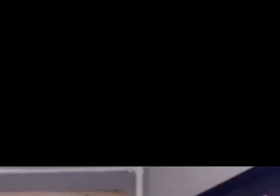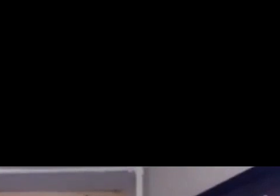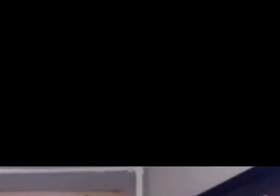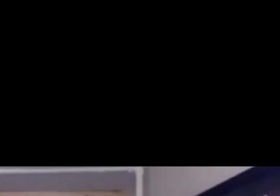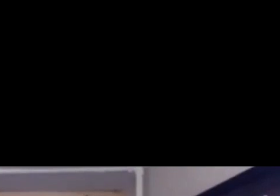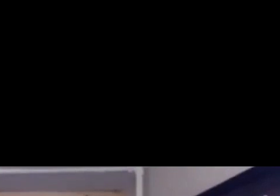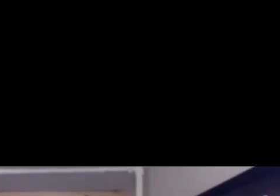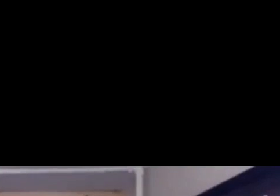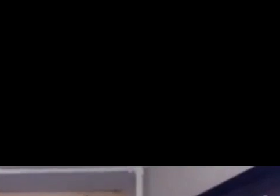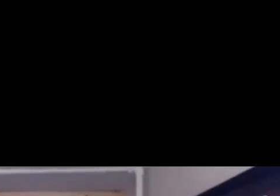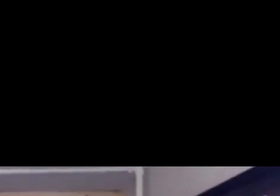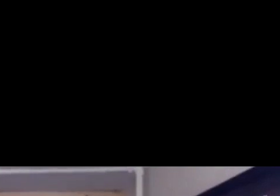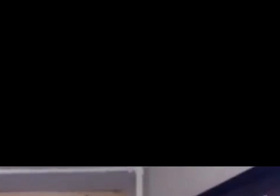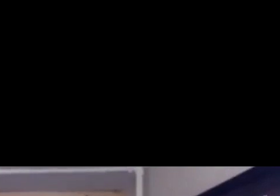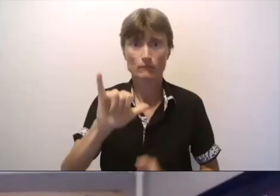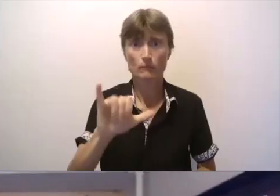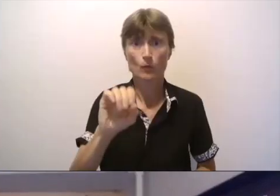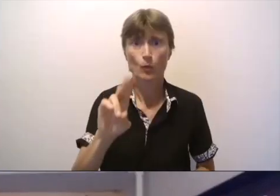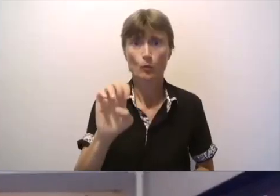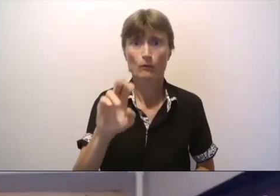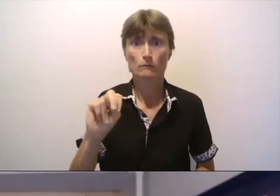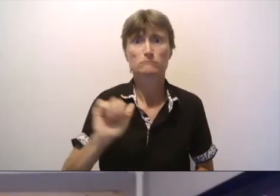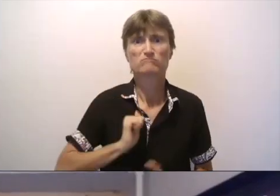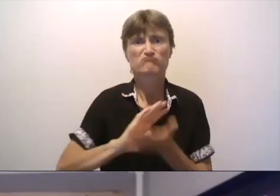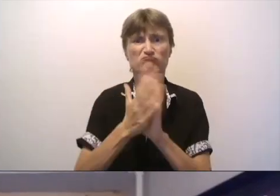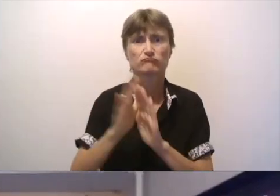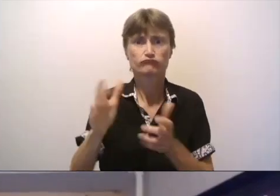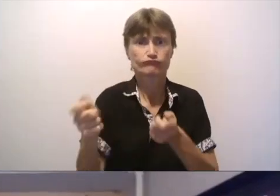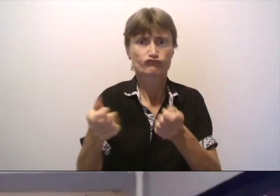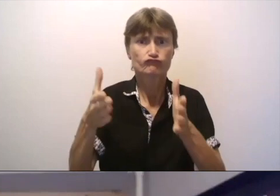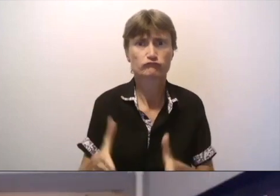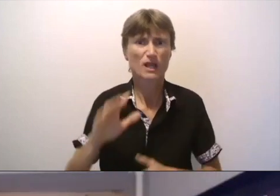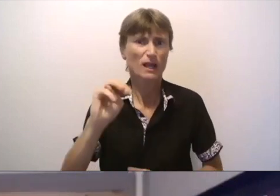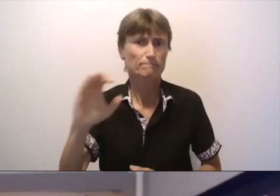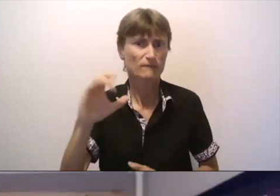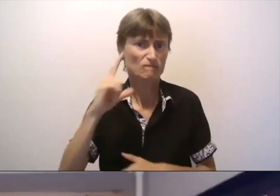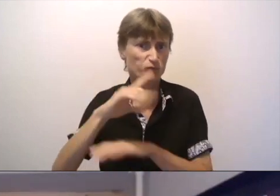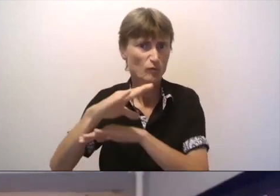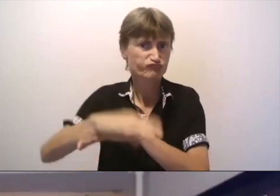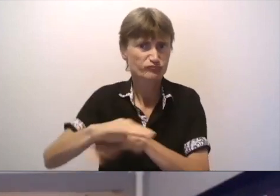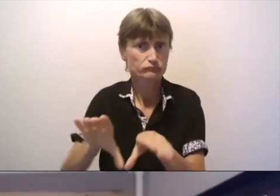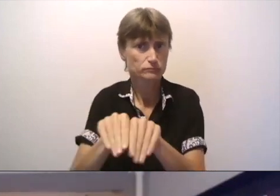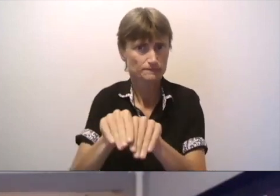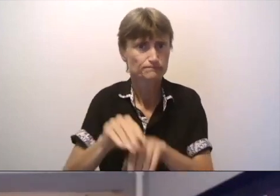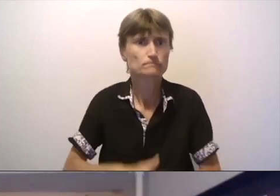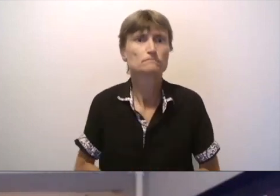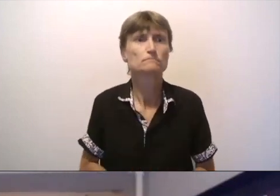for today before we really get into everything we would like to ensure that